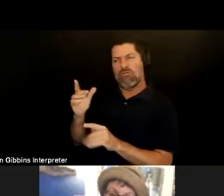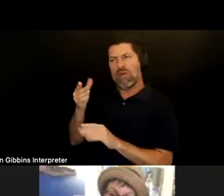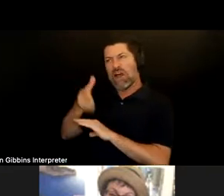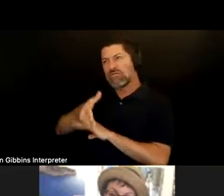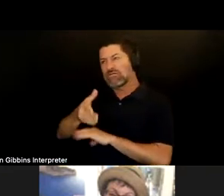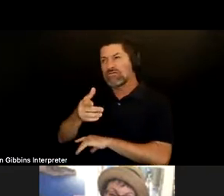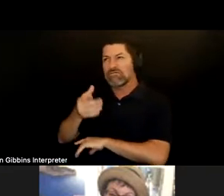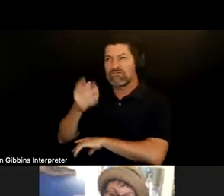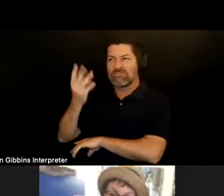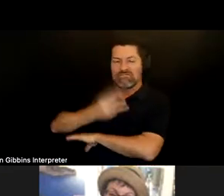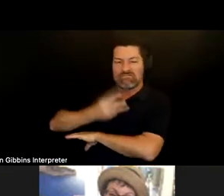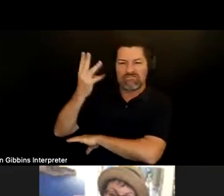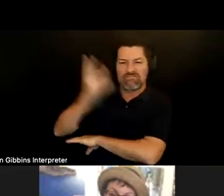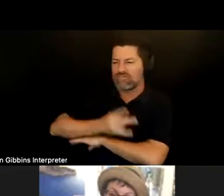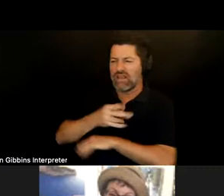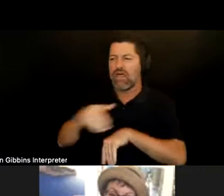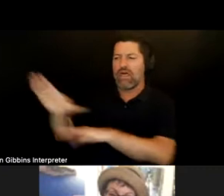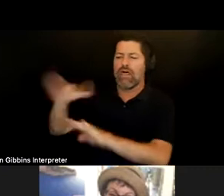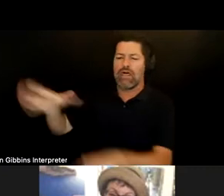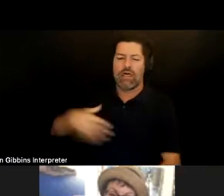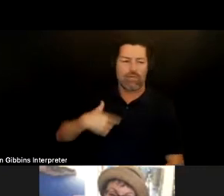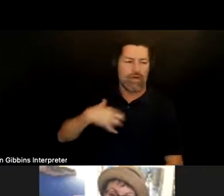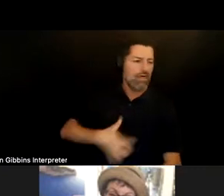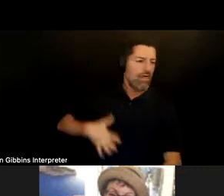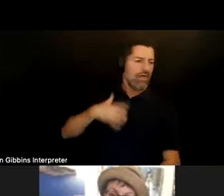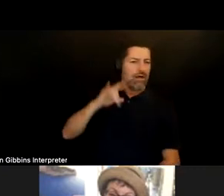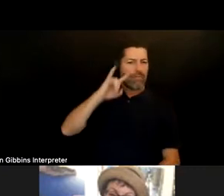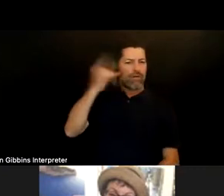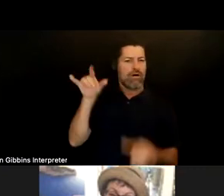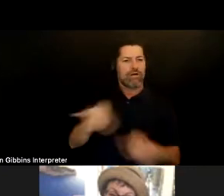it I can't eat one more by the month. 19:29:53 It's like it's a little to be a little